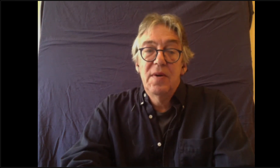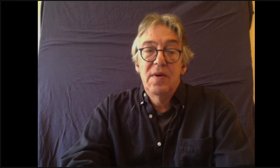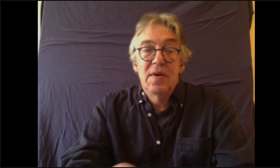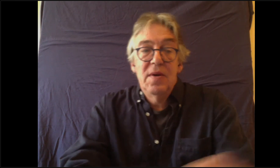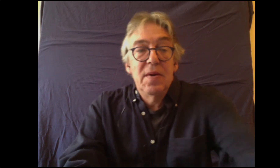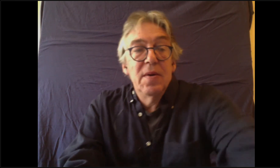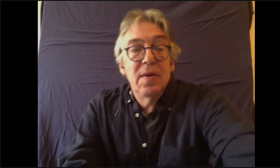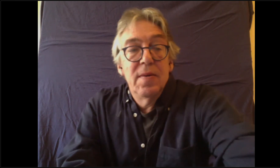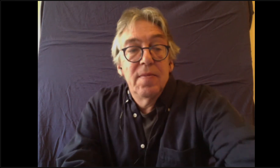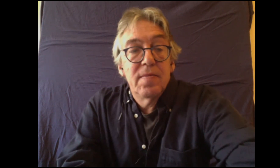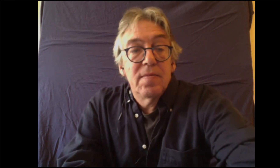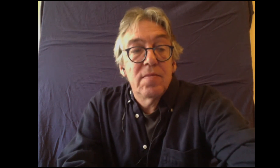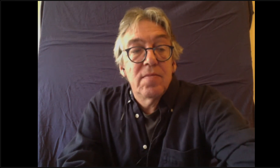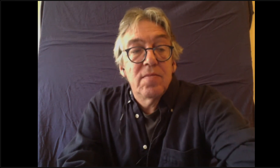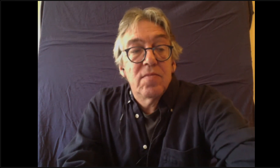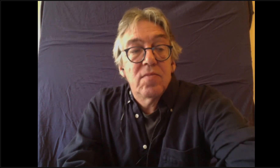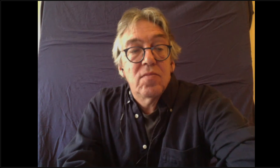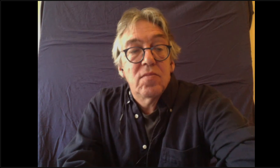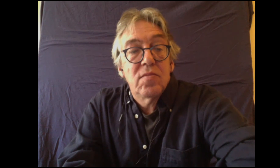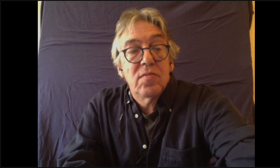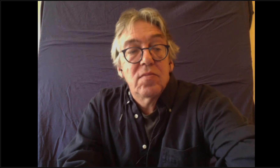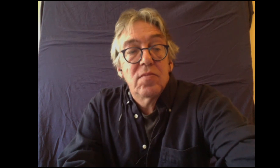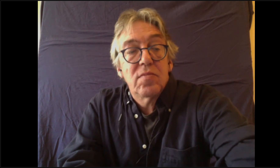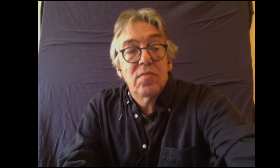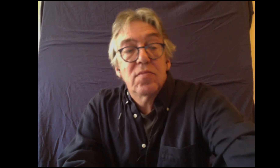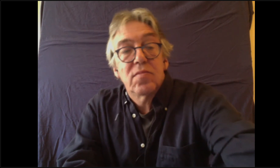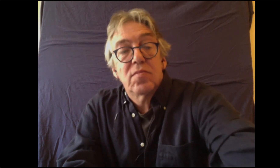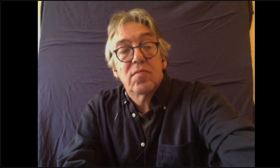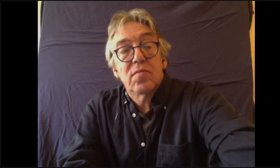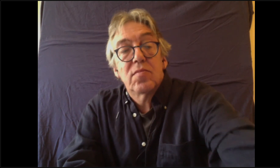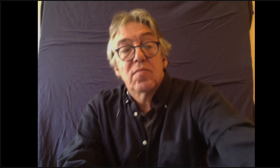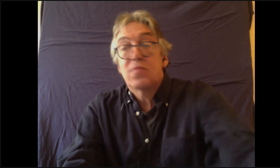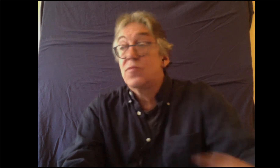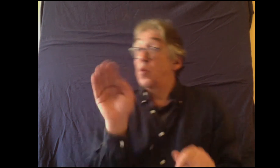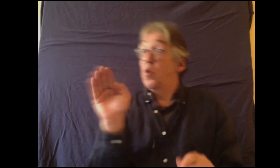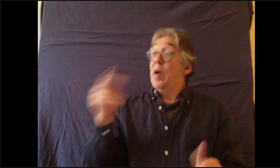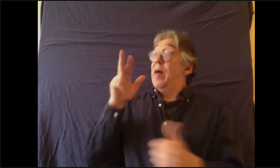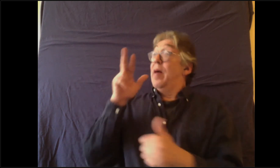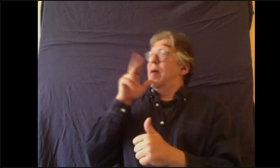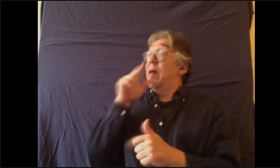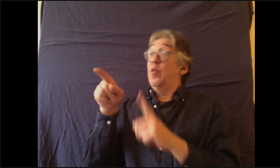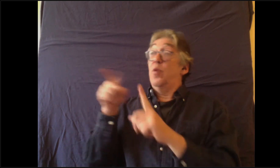Maybe the other speakers can come back to the question asked to Grace.